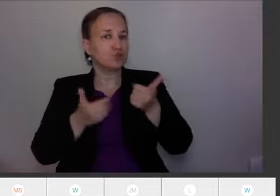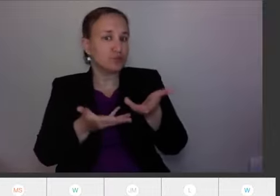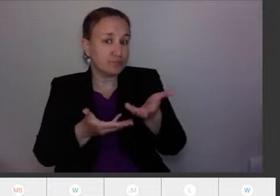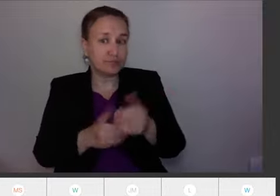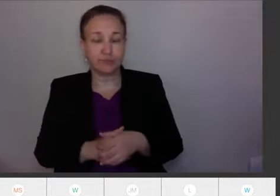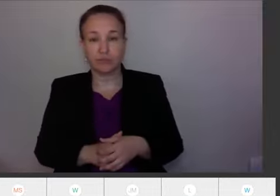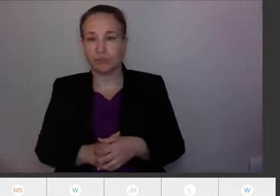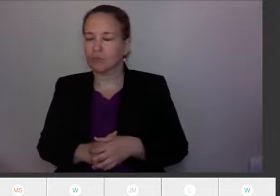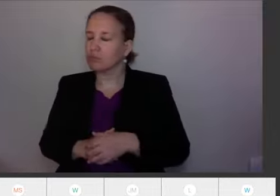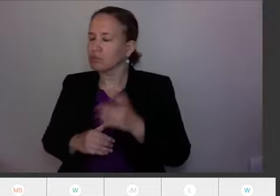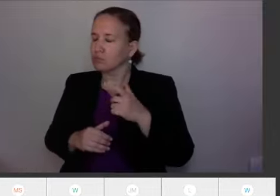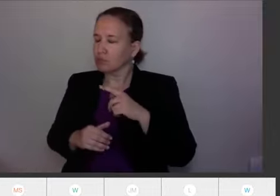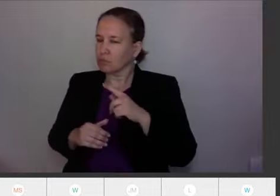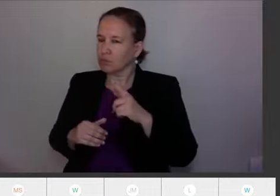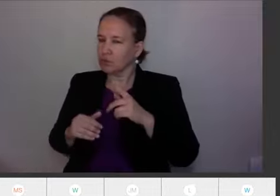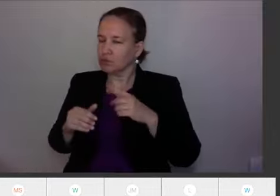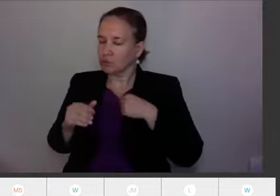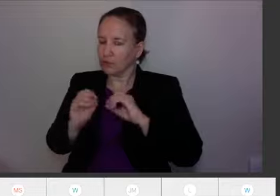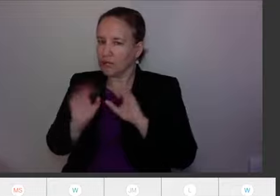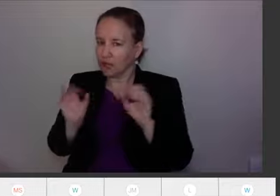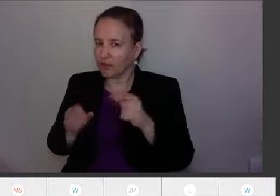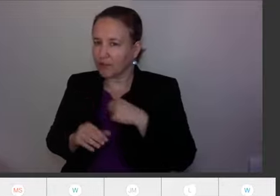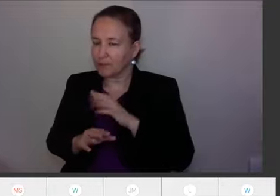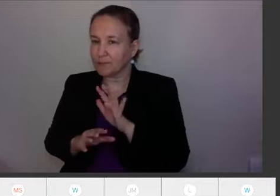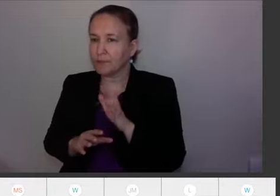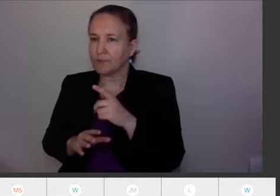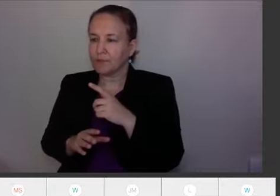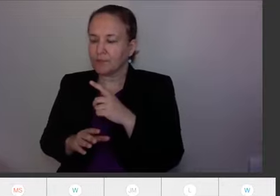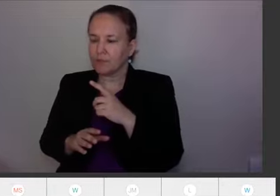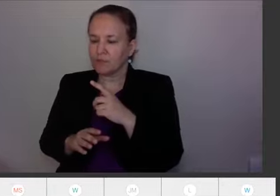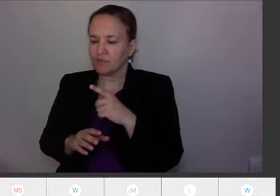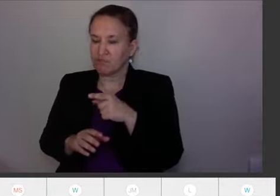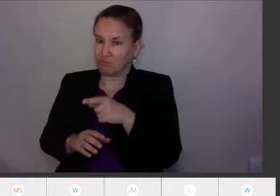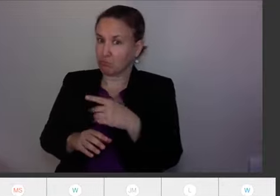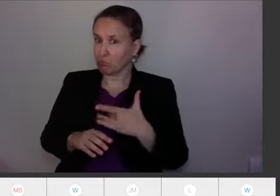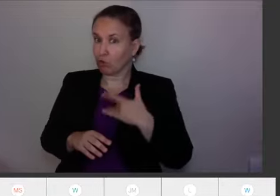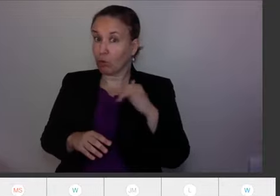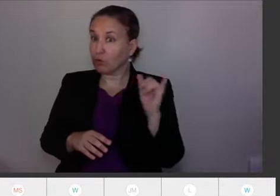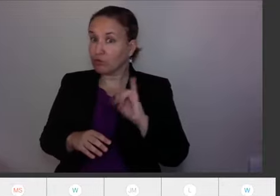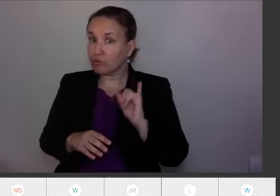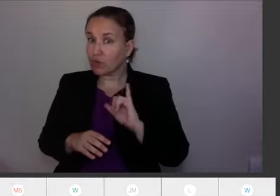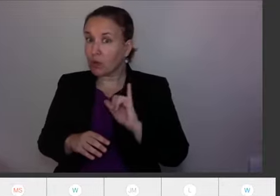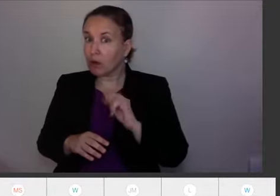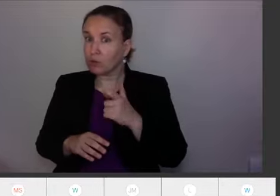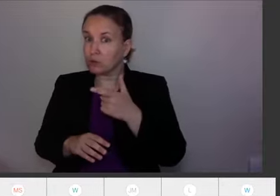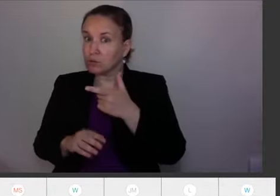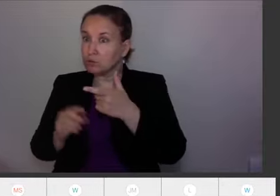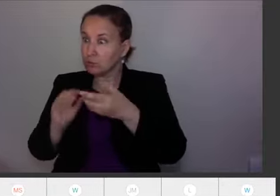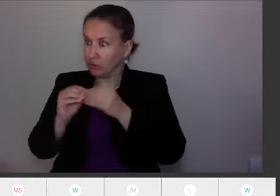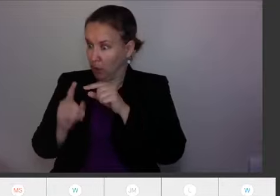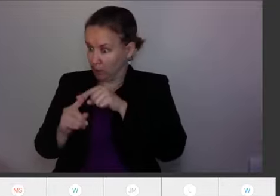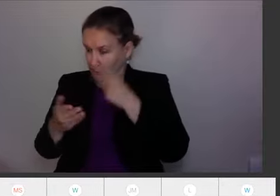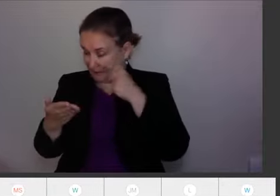[Reporter] so to be clear then then uh you don't feel that these these numbers have risen to the level where it's it's time to reconsider